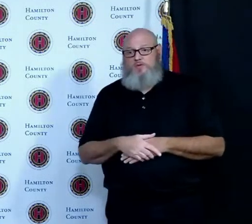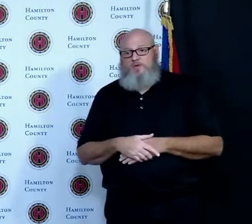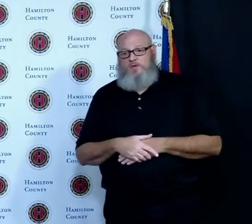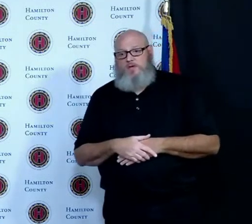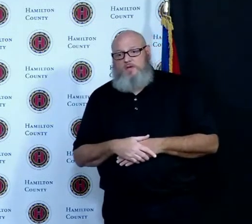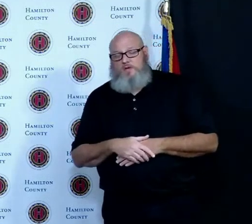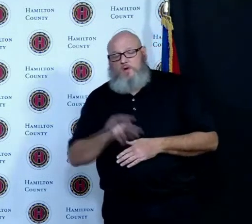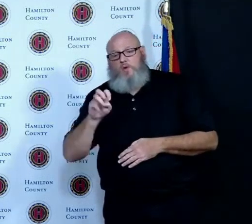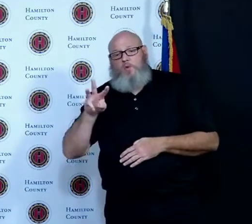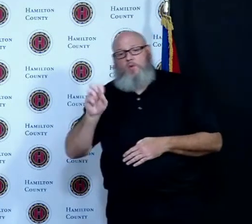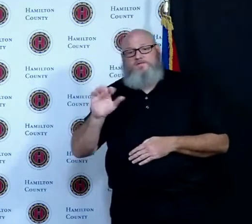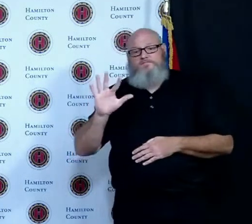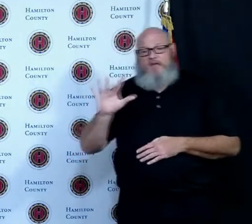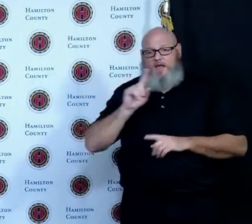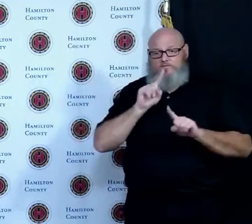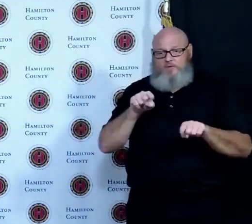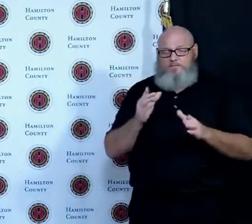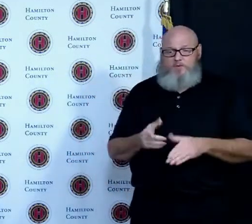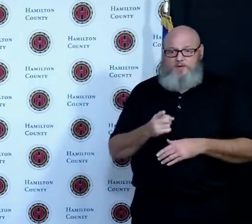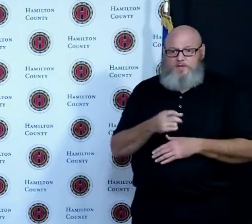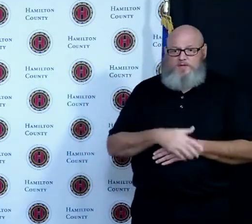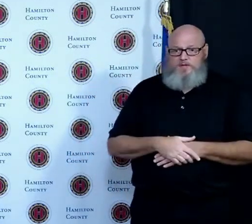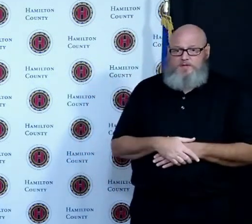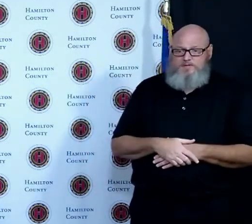just wondering if there's either of you have a projection